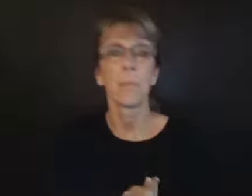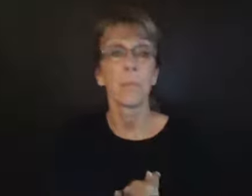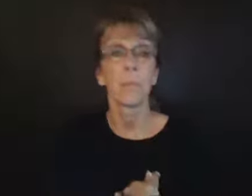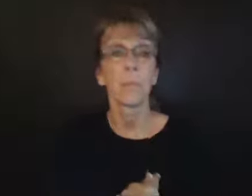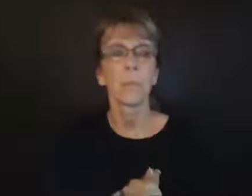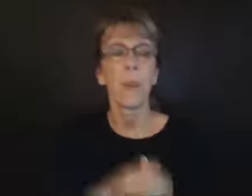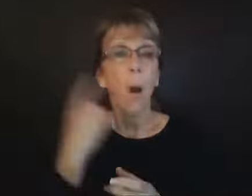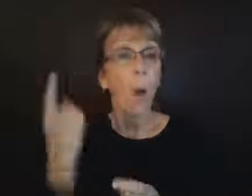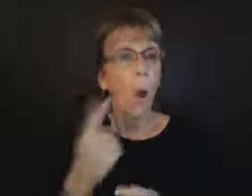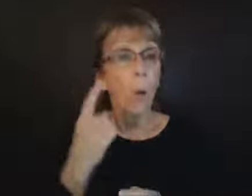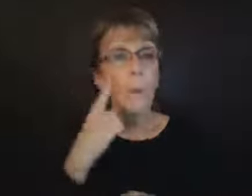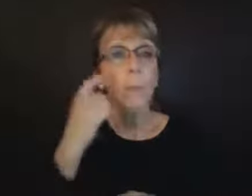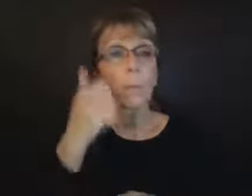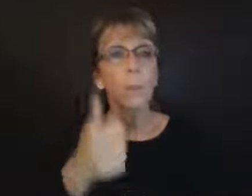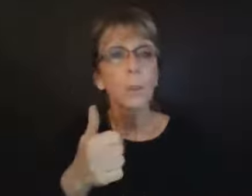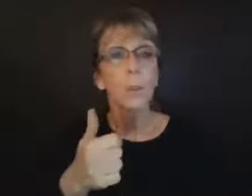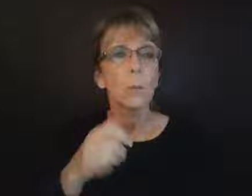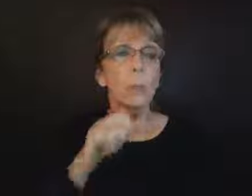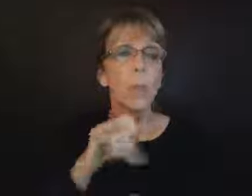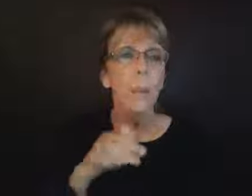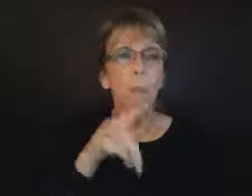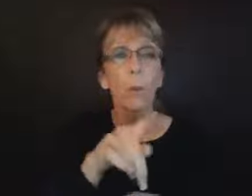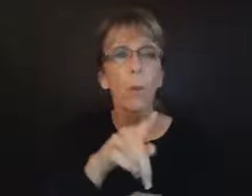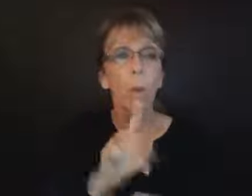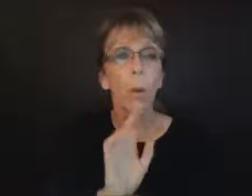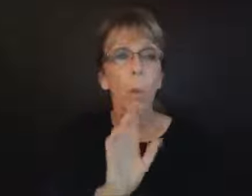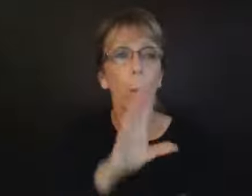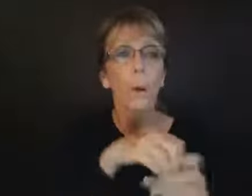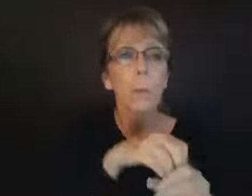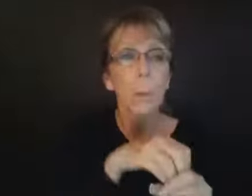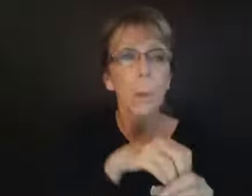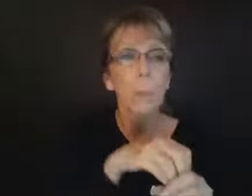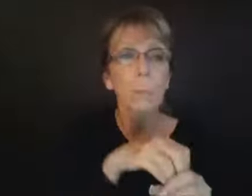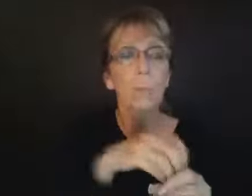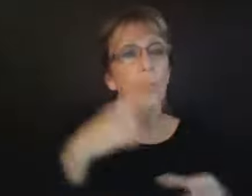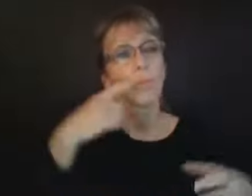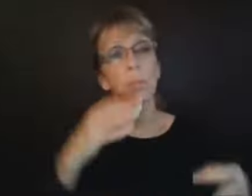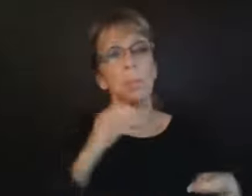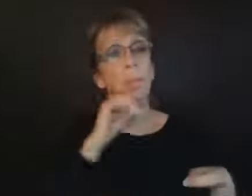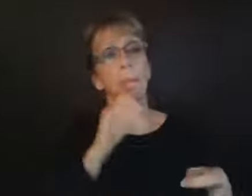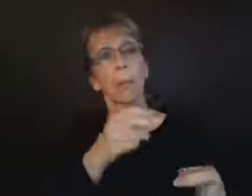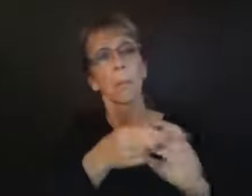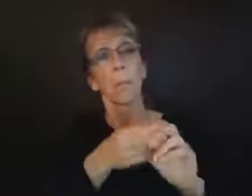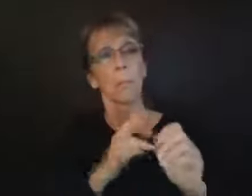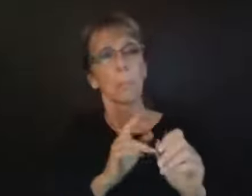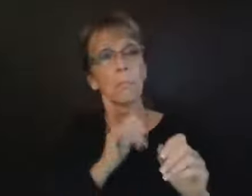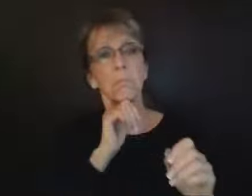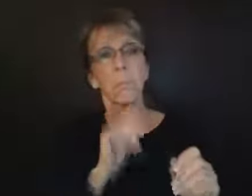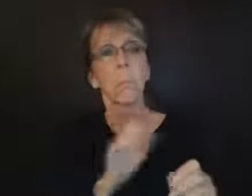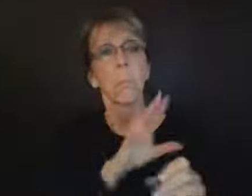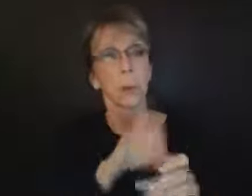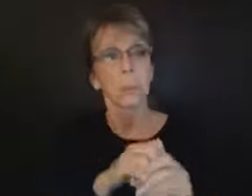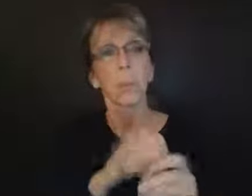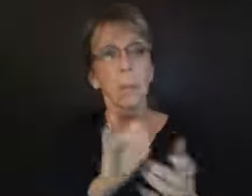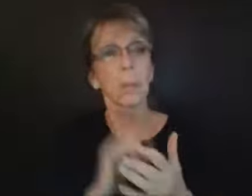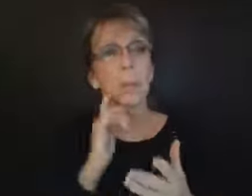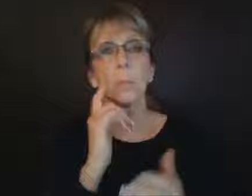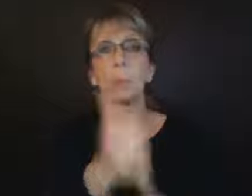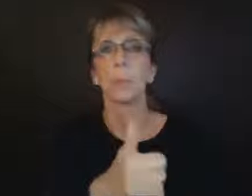It's always your choice to participate or not.